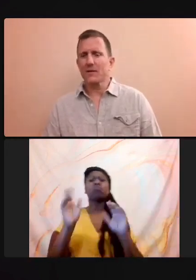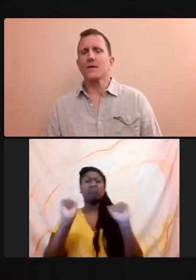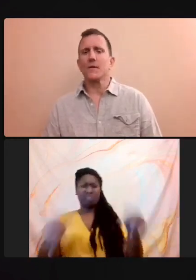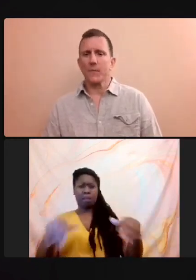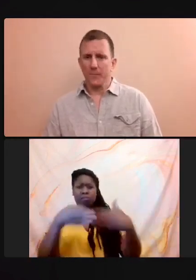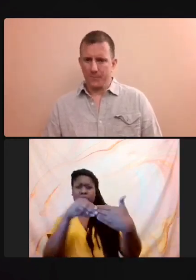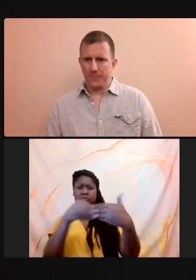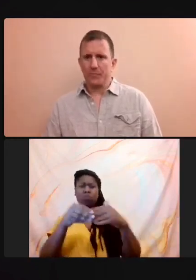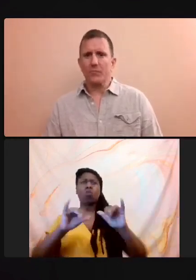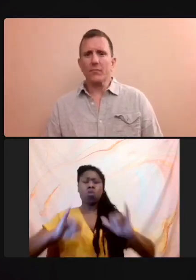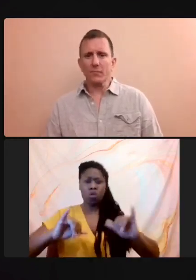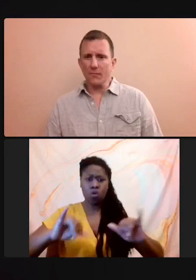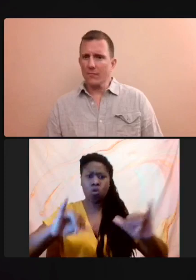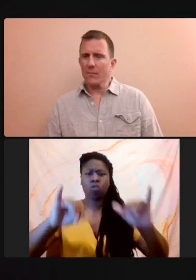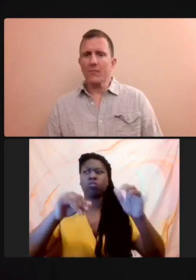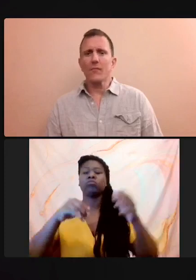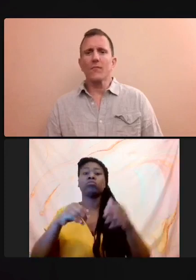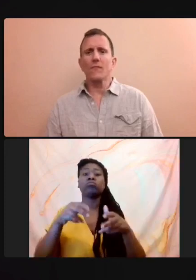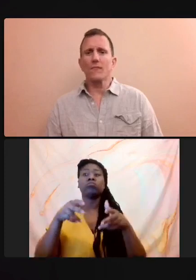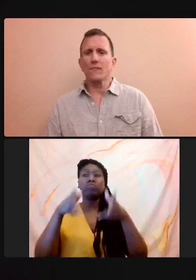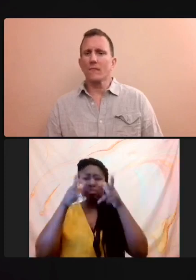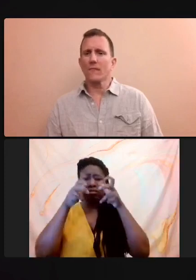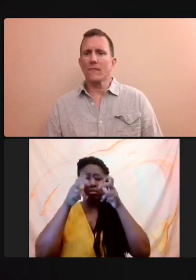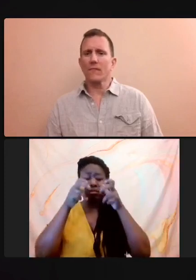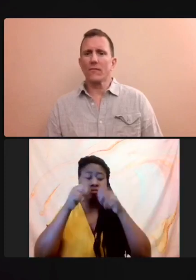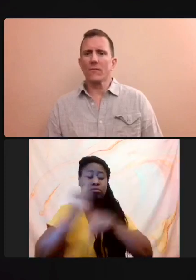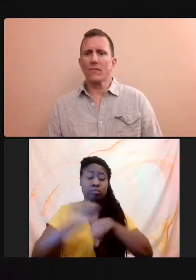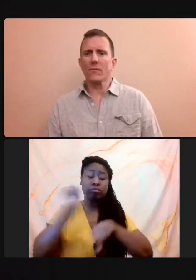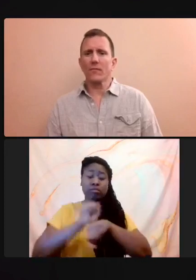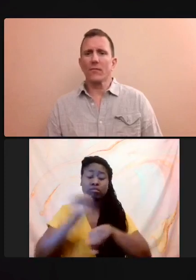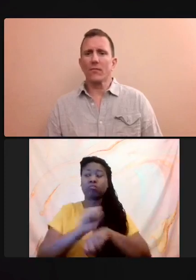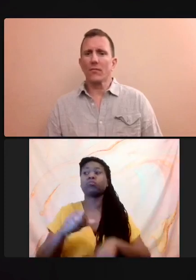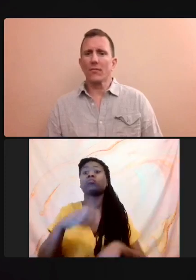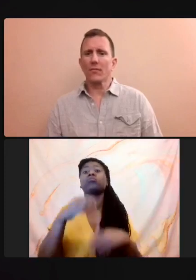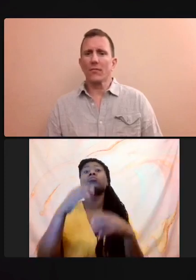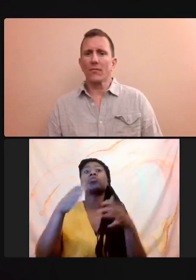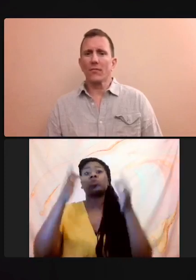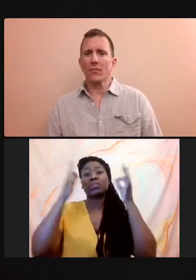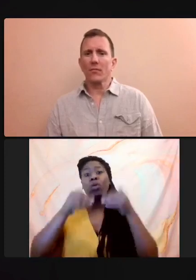No, we go sign it this way. And also helping them get better with their receptive skills.